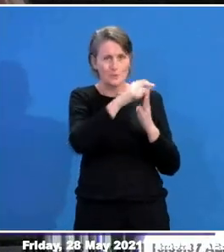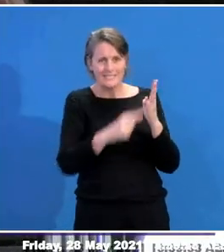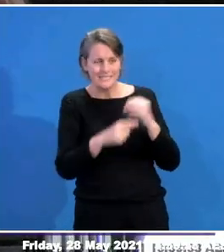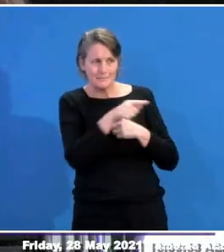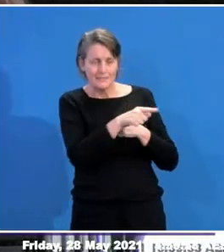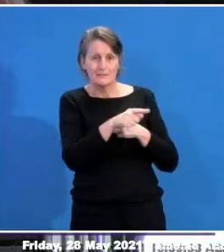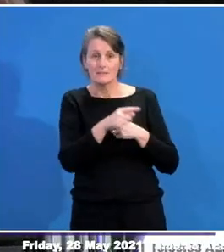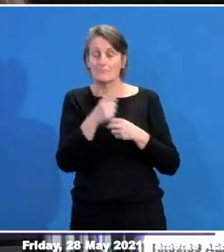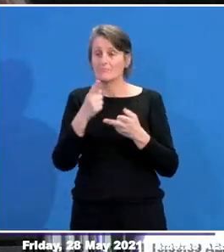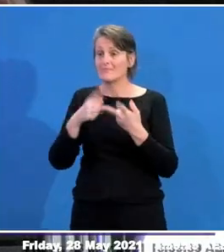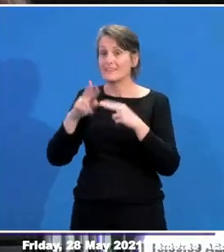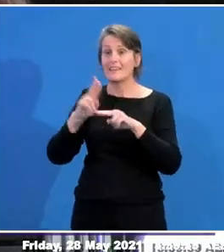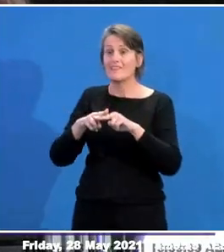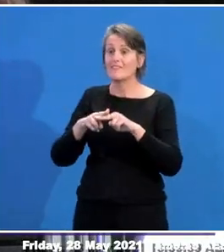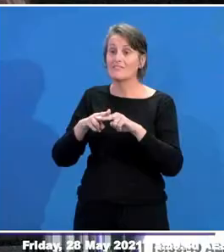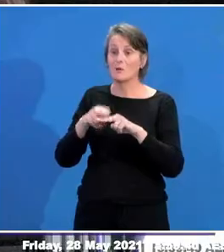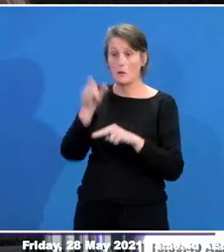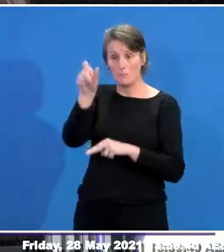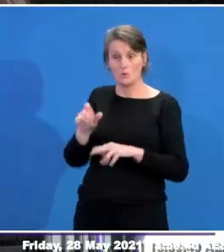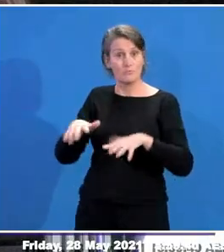The role of homelessness services is that of the State and Territory